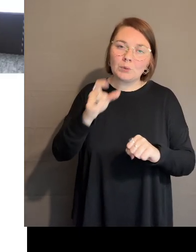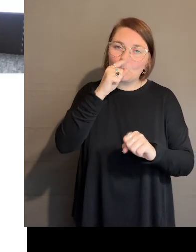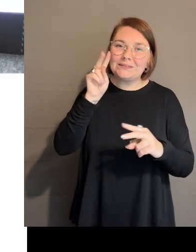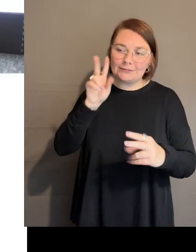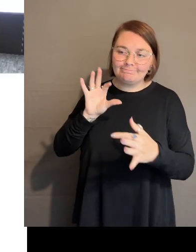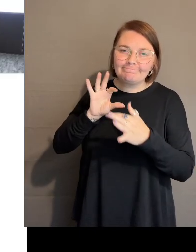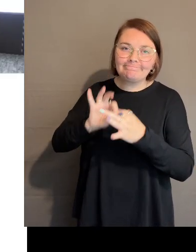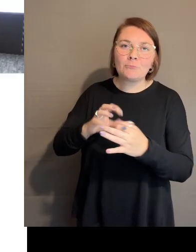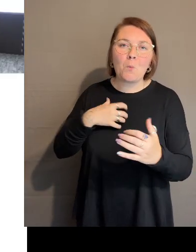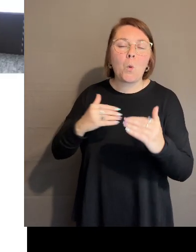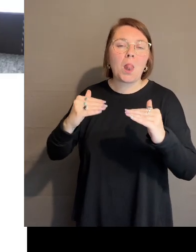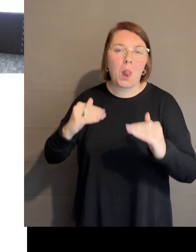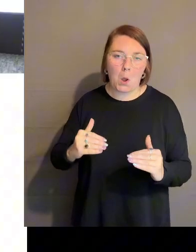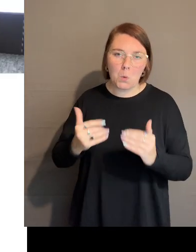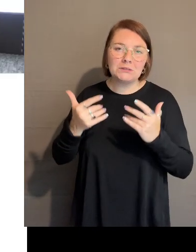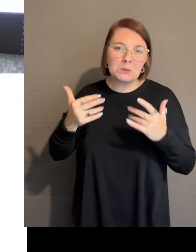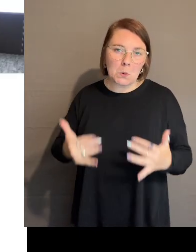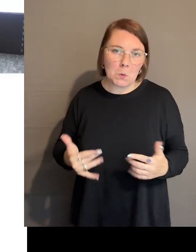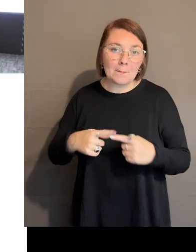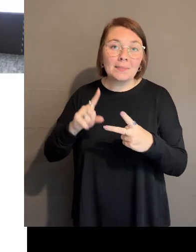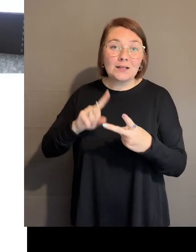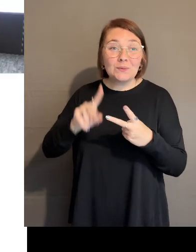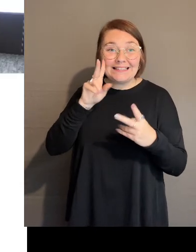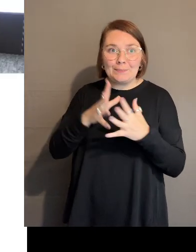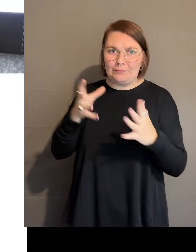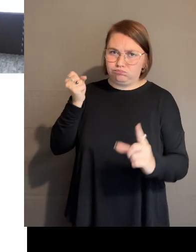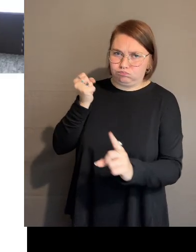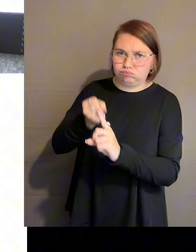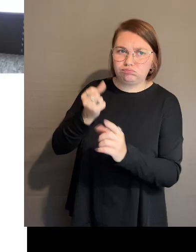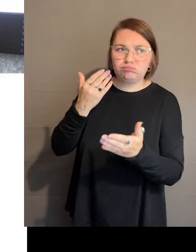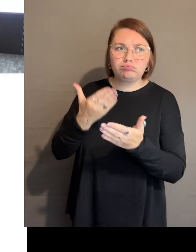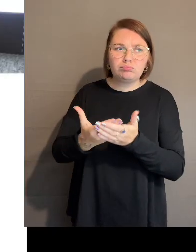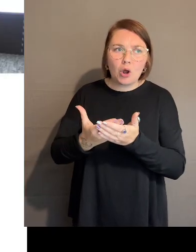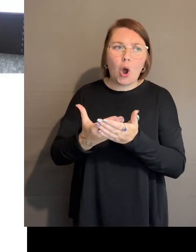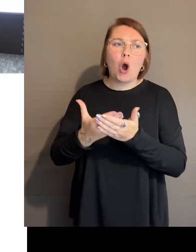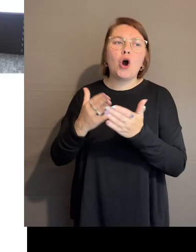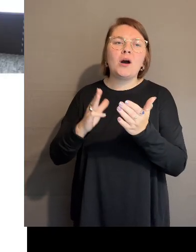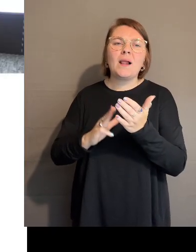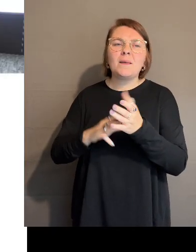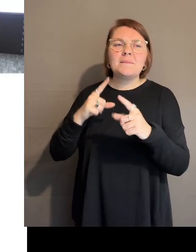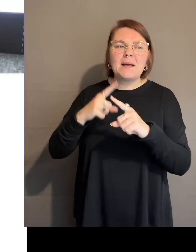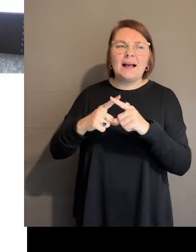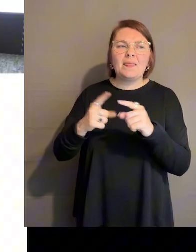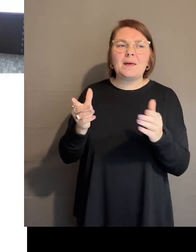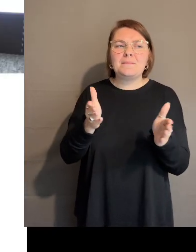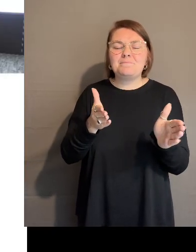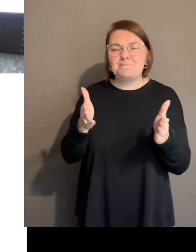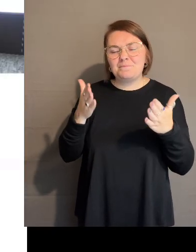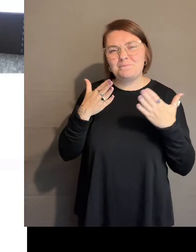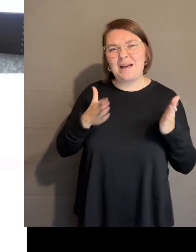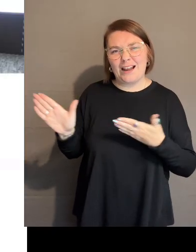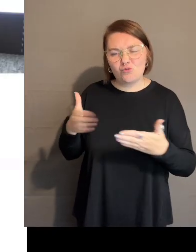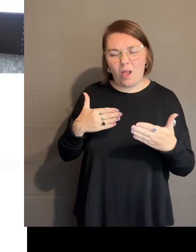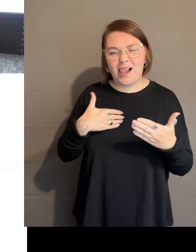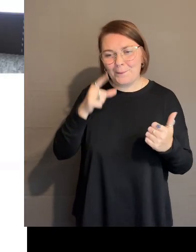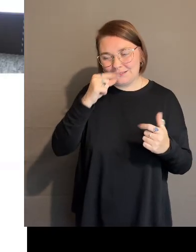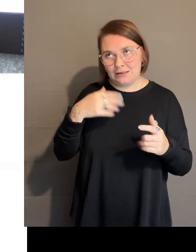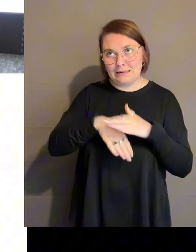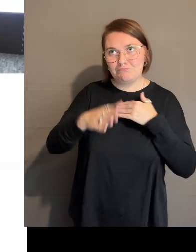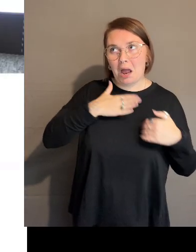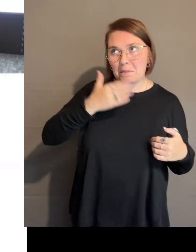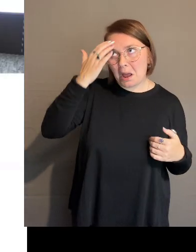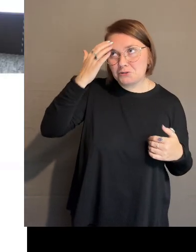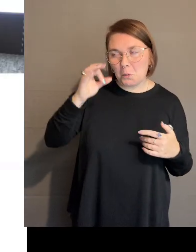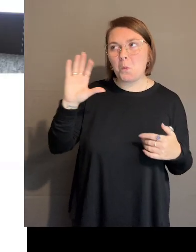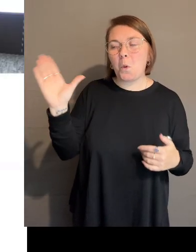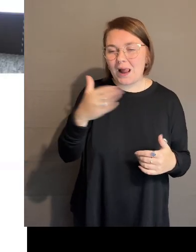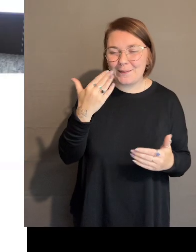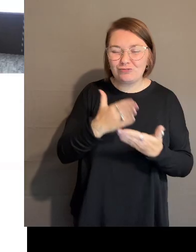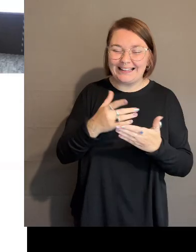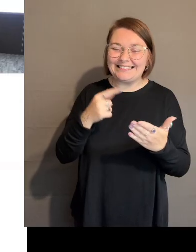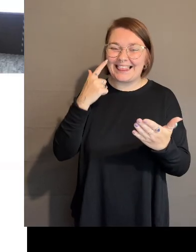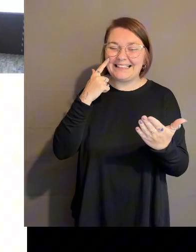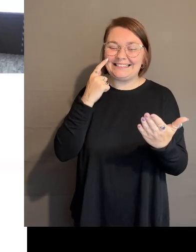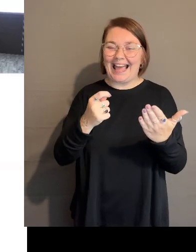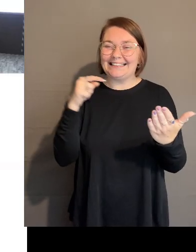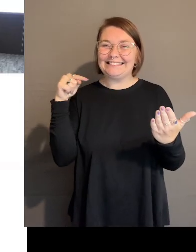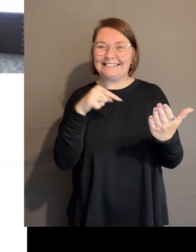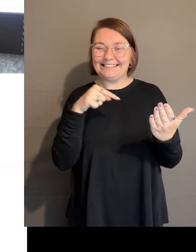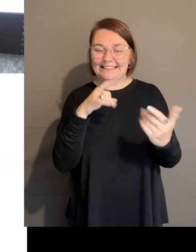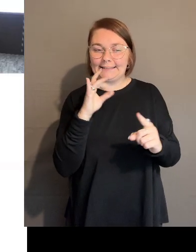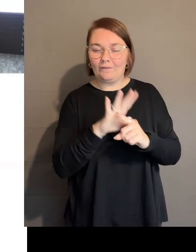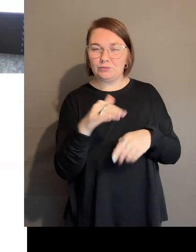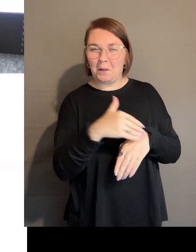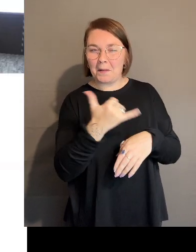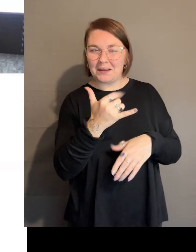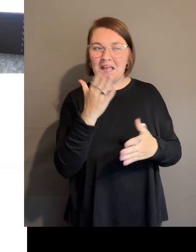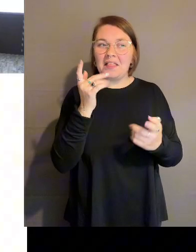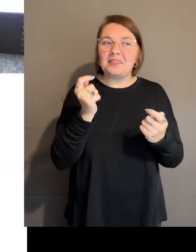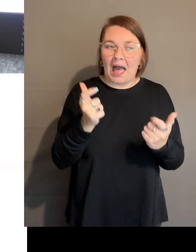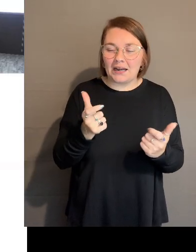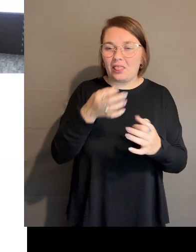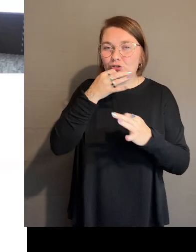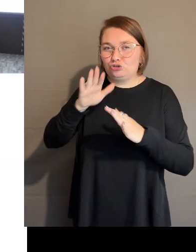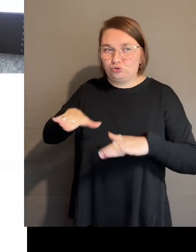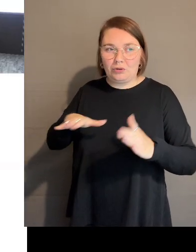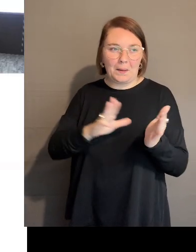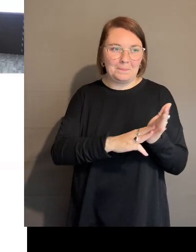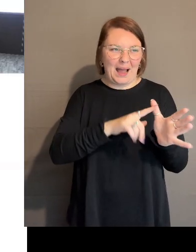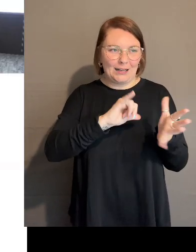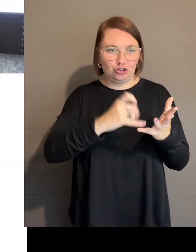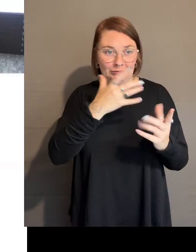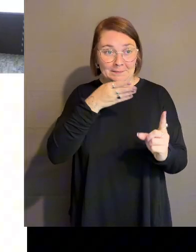be associated with lower scores. We also see a big effect on max, which is the manual ability, which in my mind, and not just in my mind, it's more a reflection of the test than it is, maybe the kid's performance,